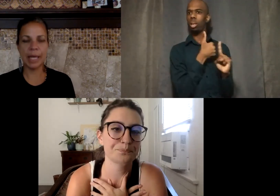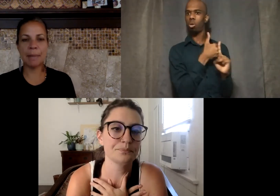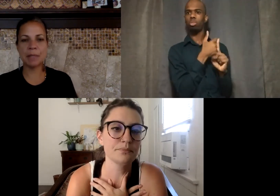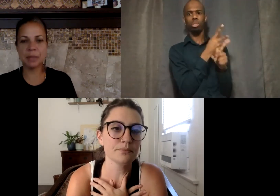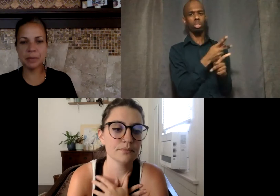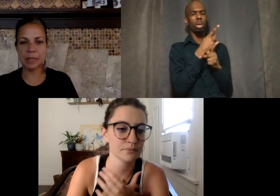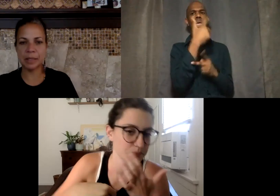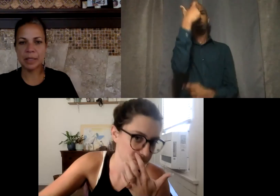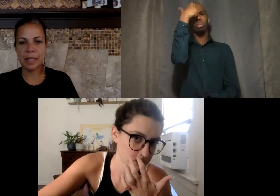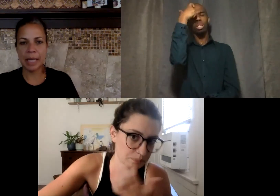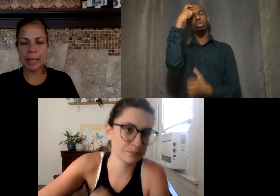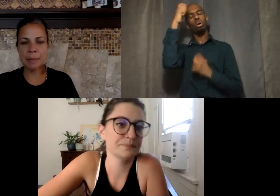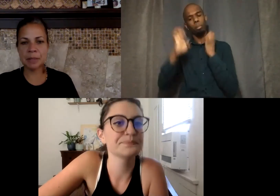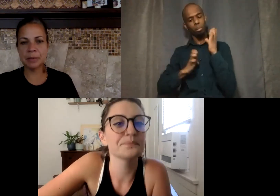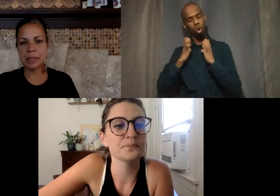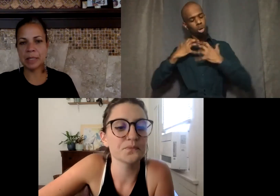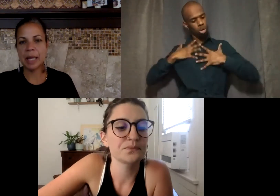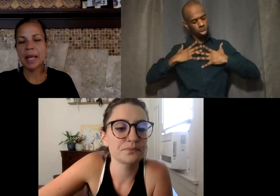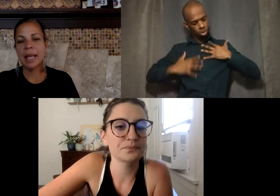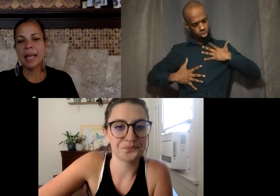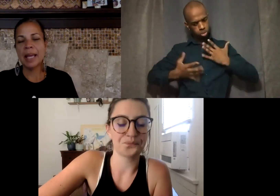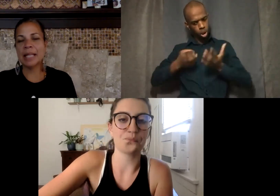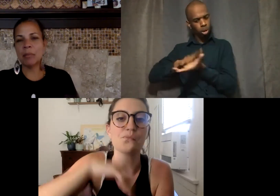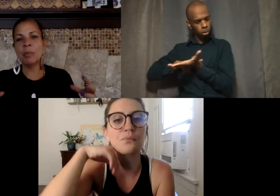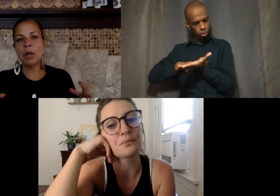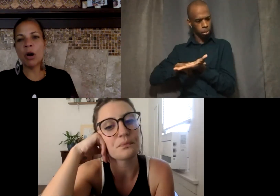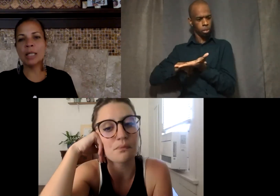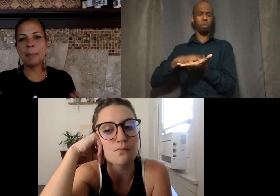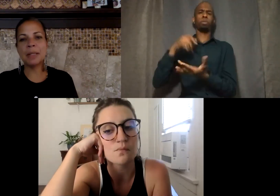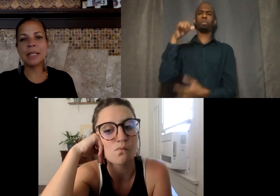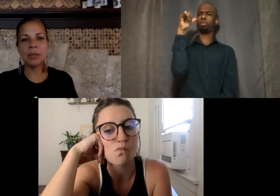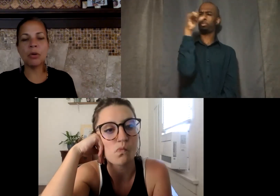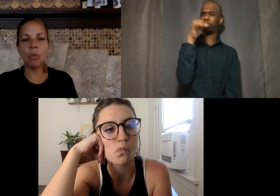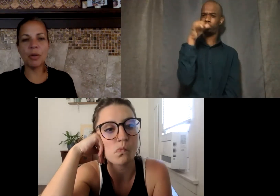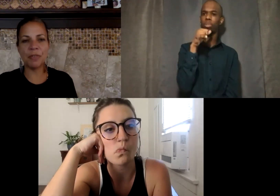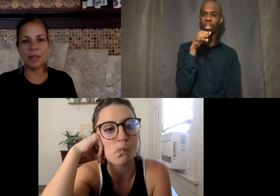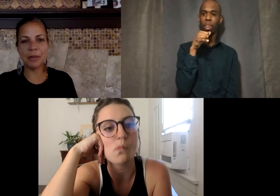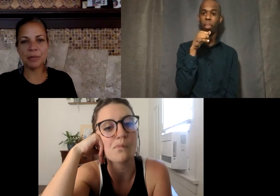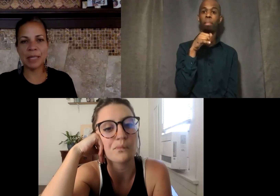Absolutely, absolutely. And when we call it political warfare, right.